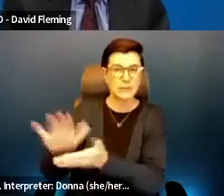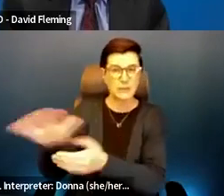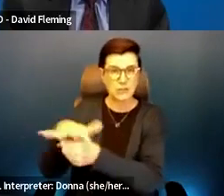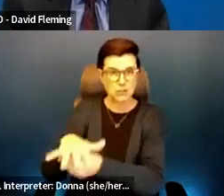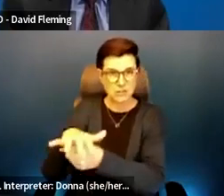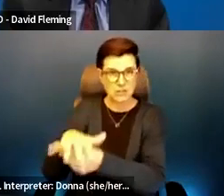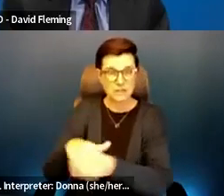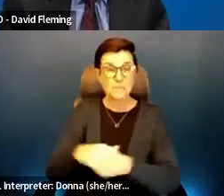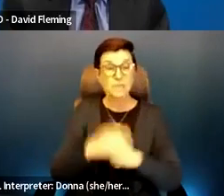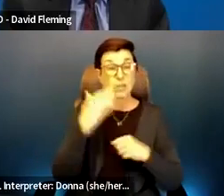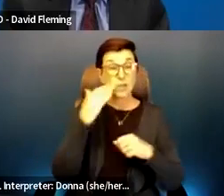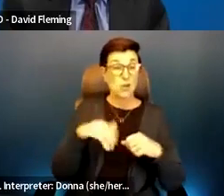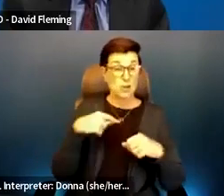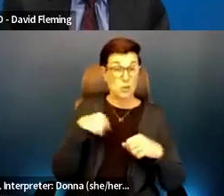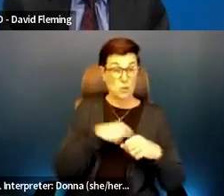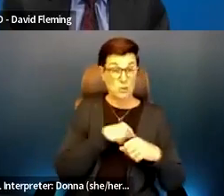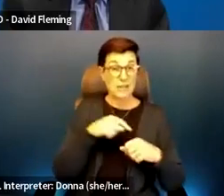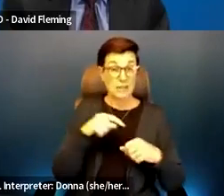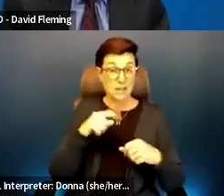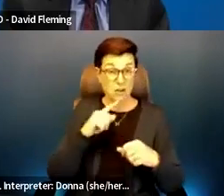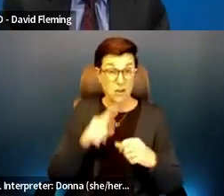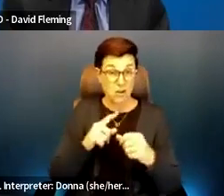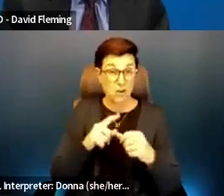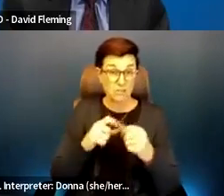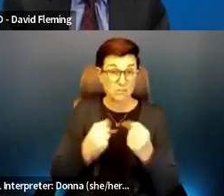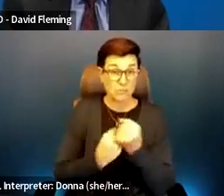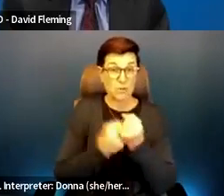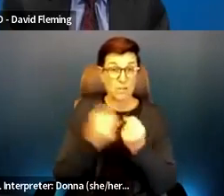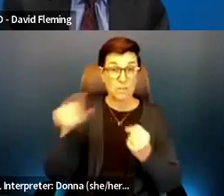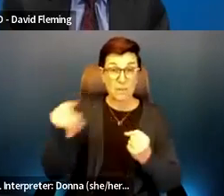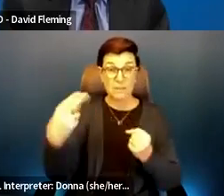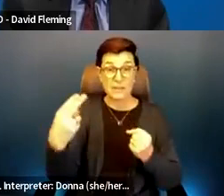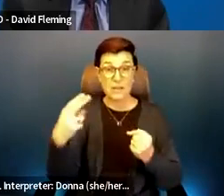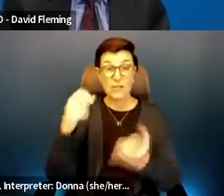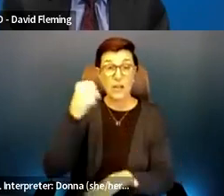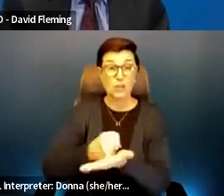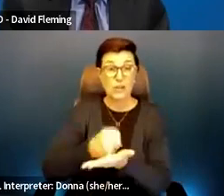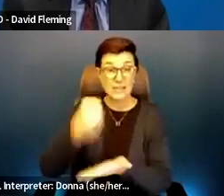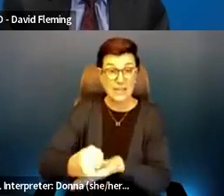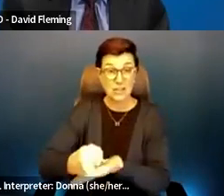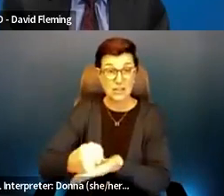for years, and in my role at Chicago, we actually went through the process both